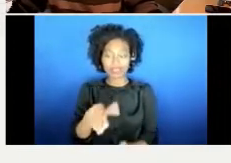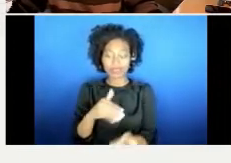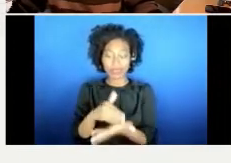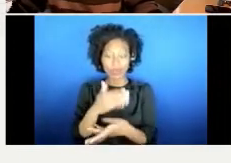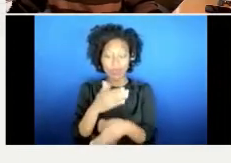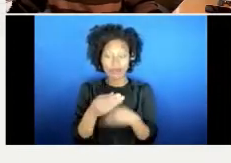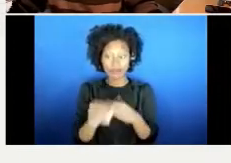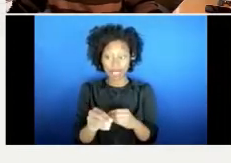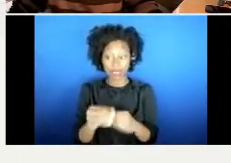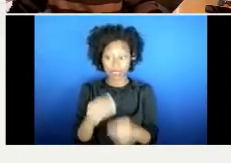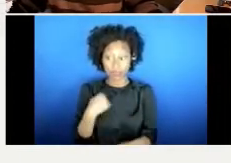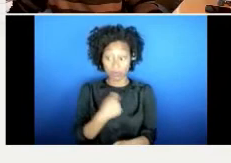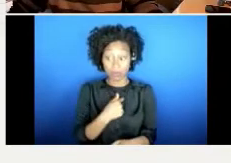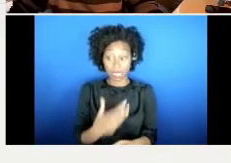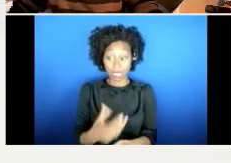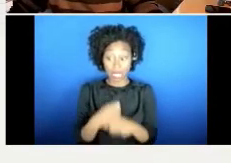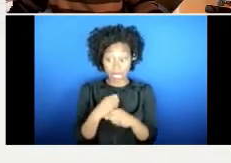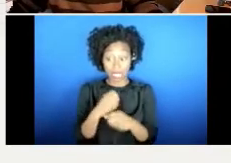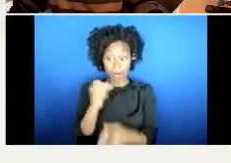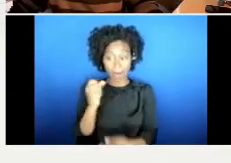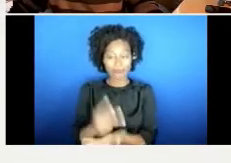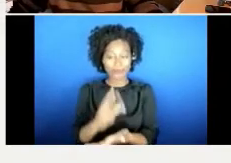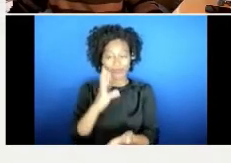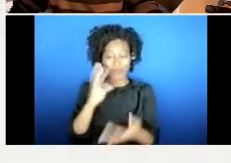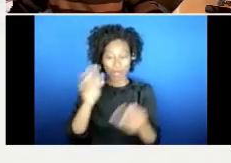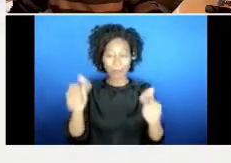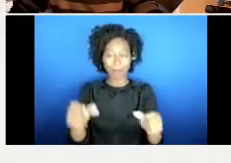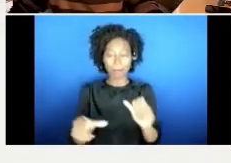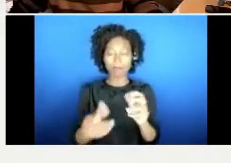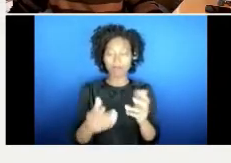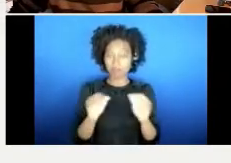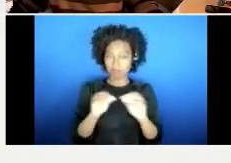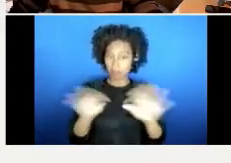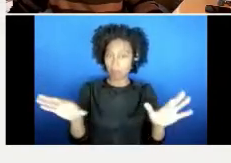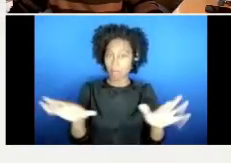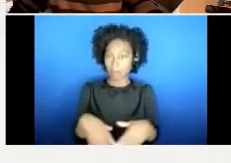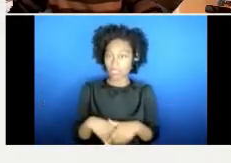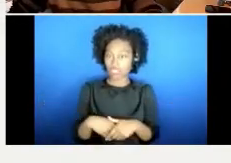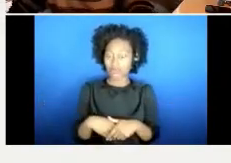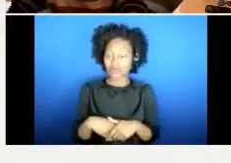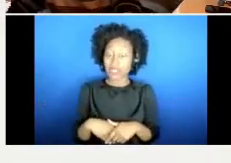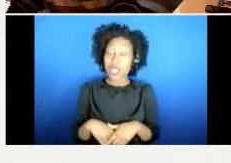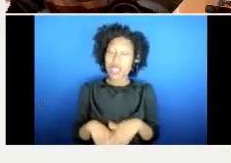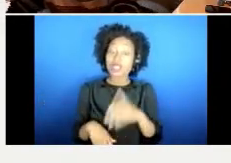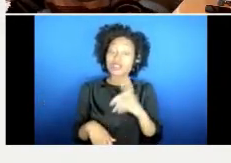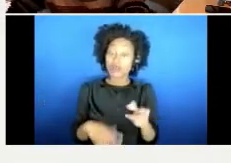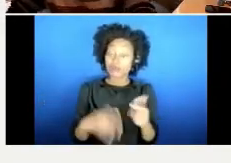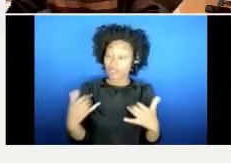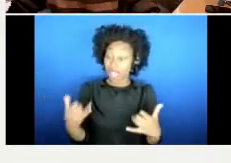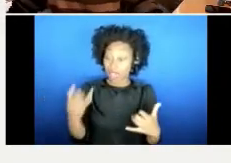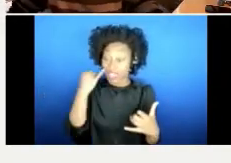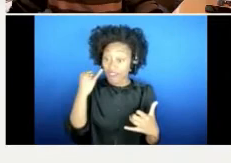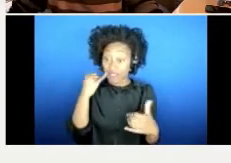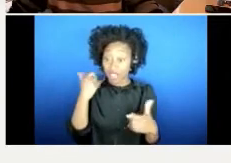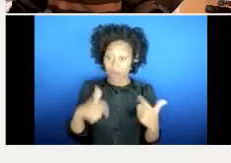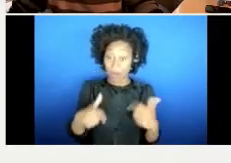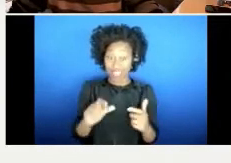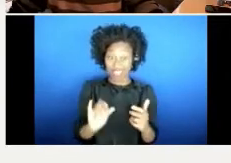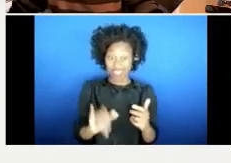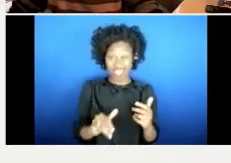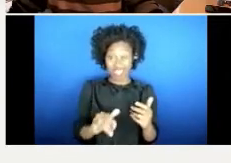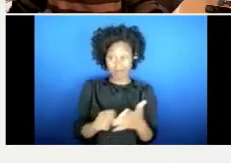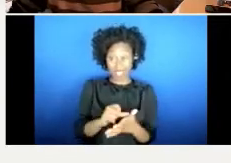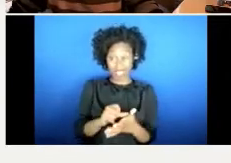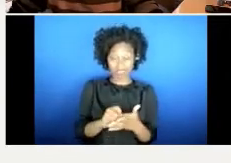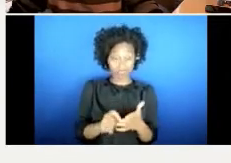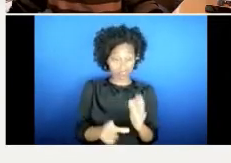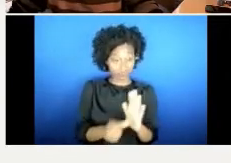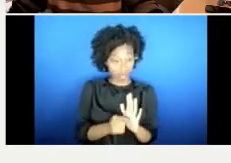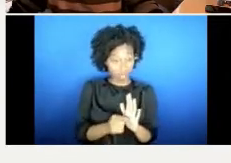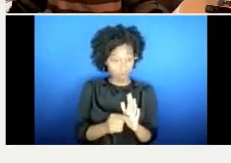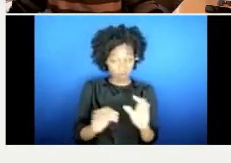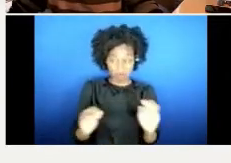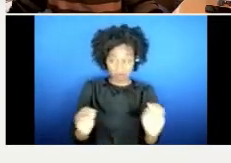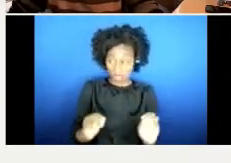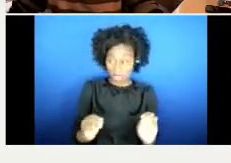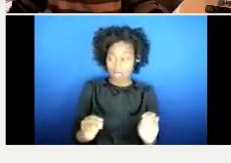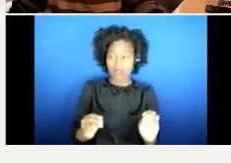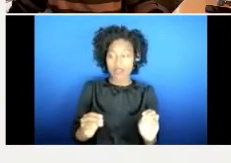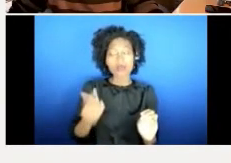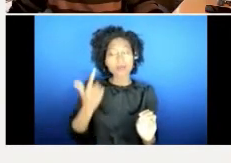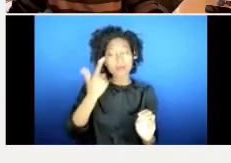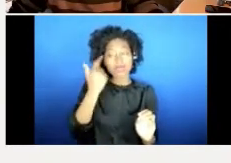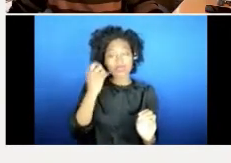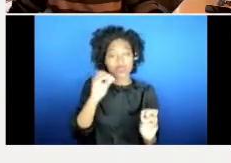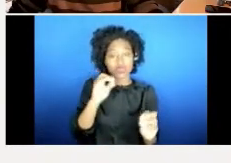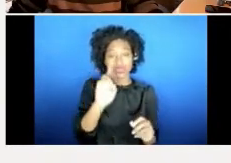will be published. For now, if I go to that page, I do not see any document, or image